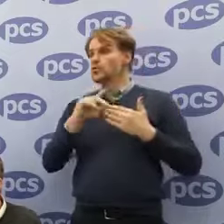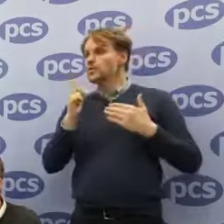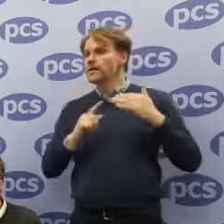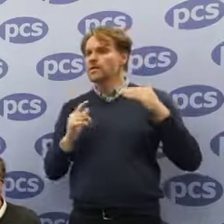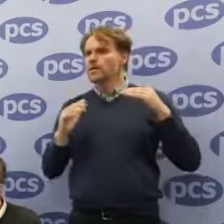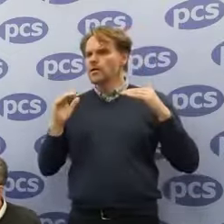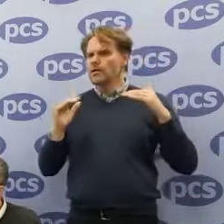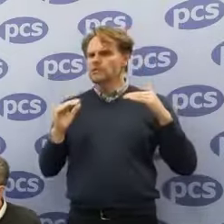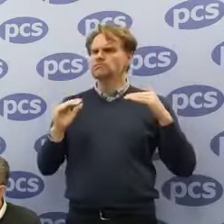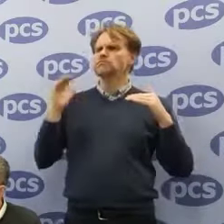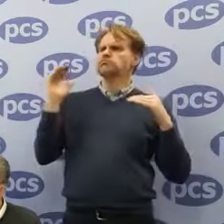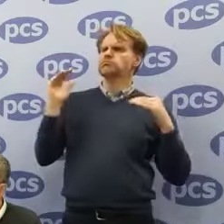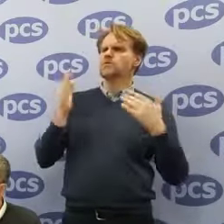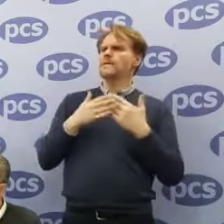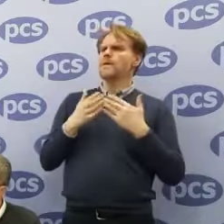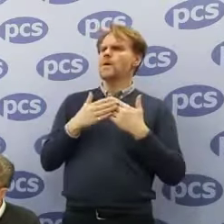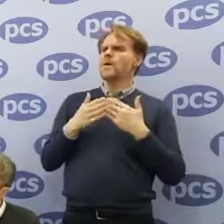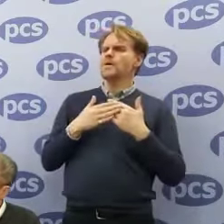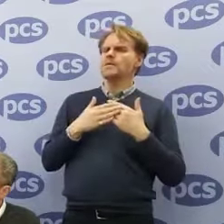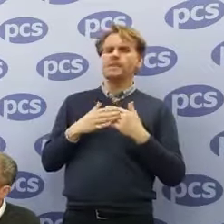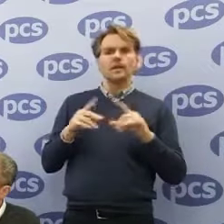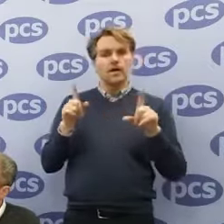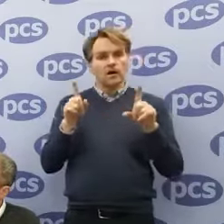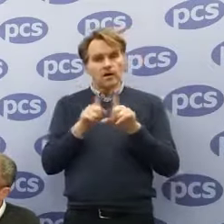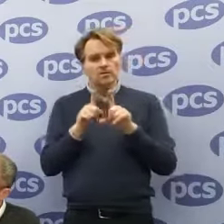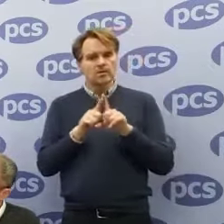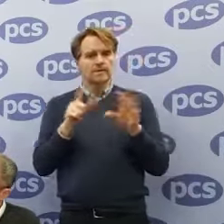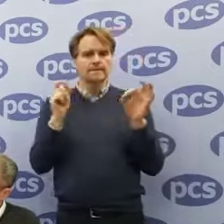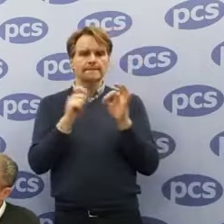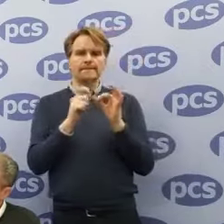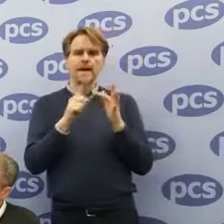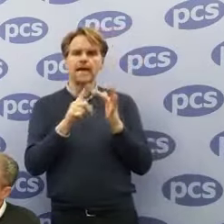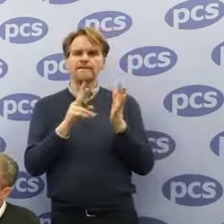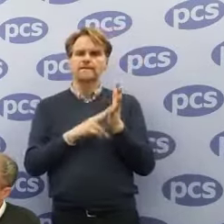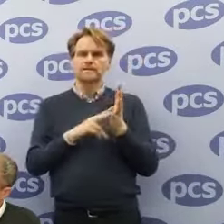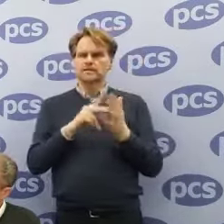Bev Laidlaw also from the DWP said what would happen to those in DWP